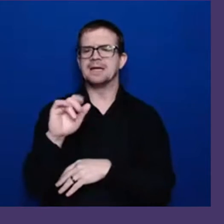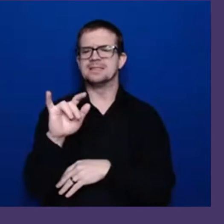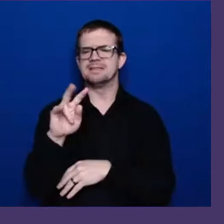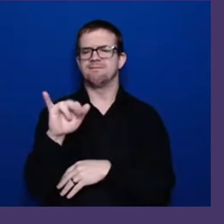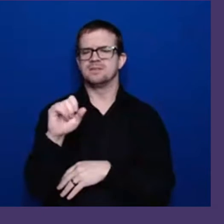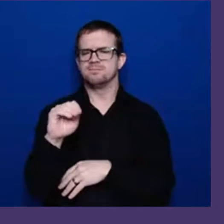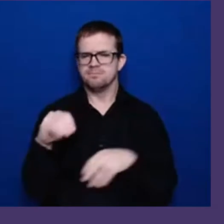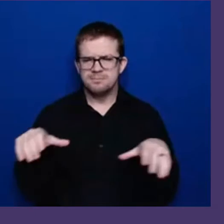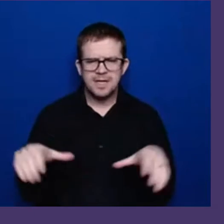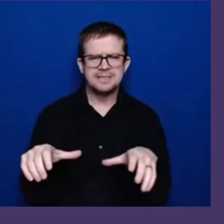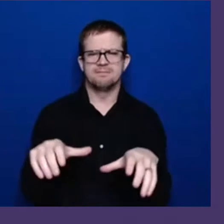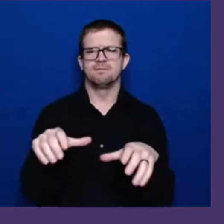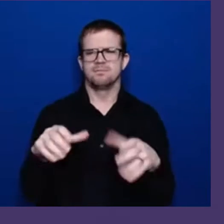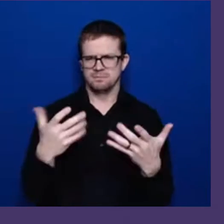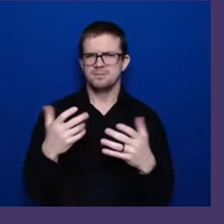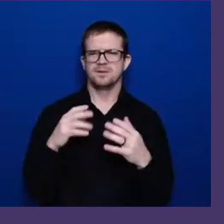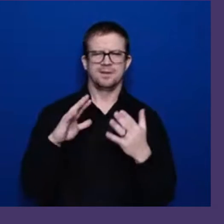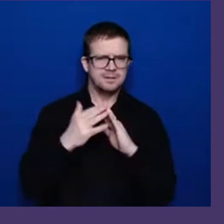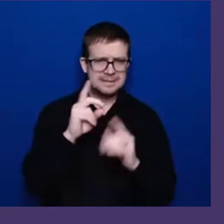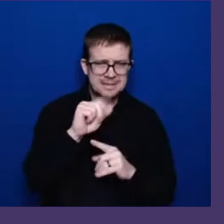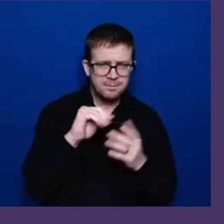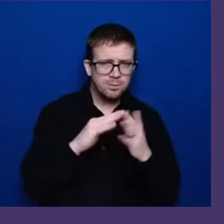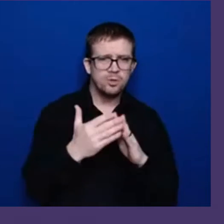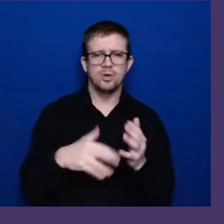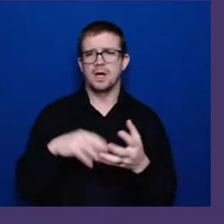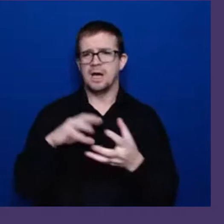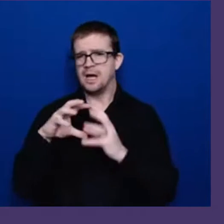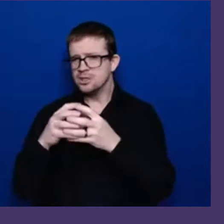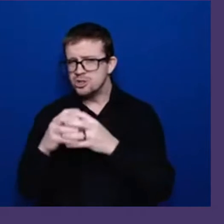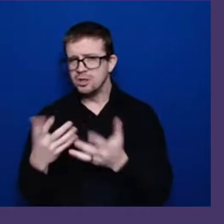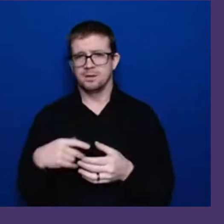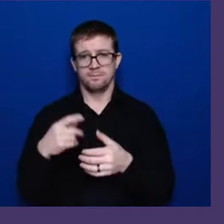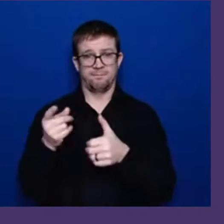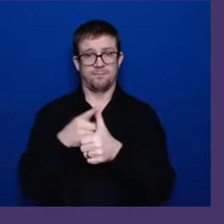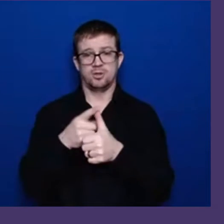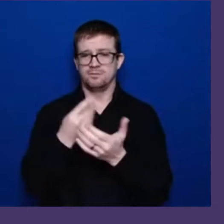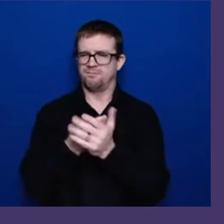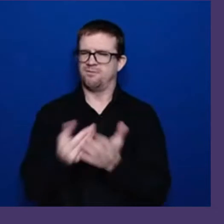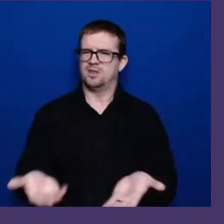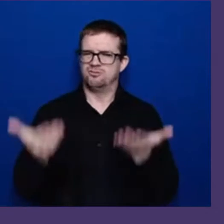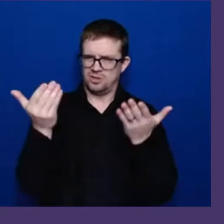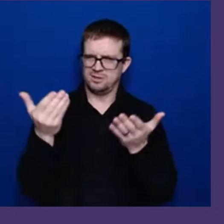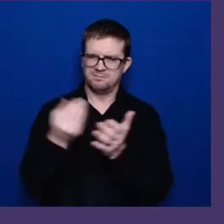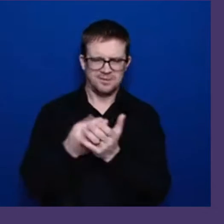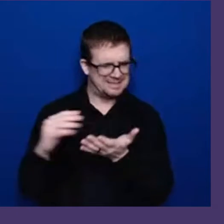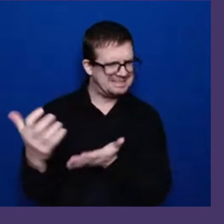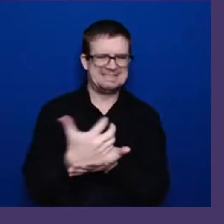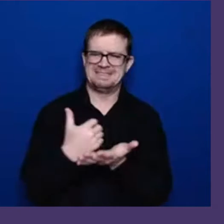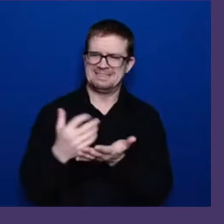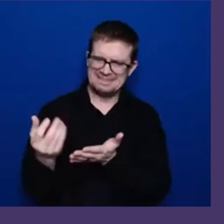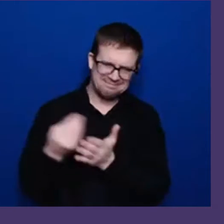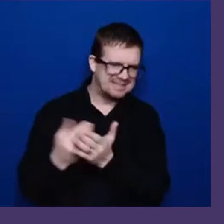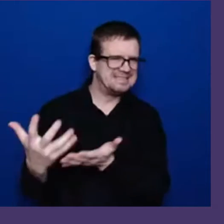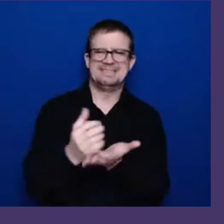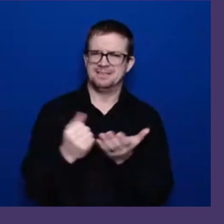Number 1 being fundraising. The opportunity to create websites, fundraising mechanisms,